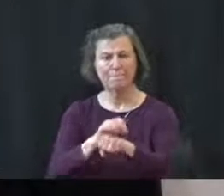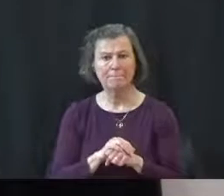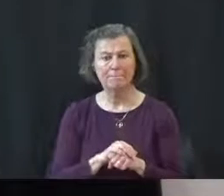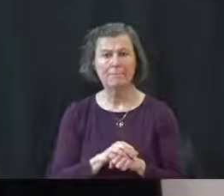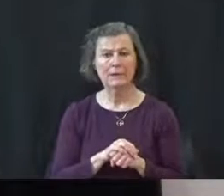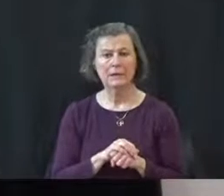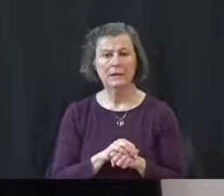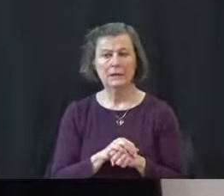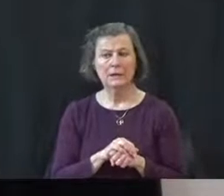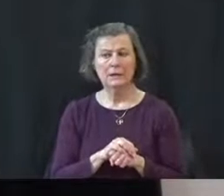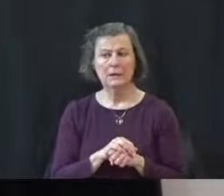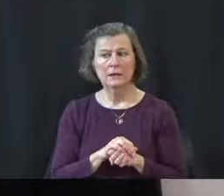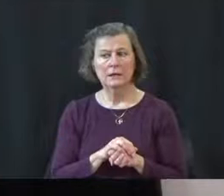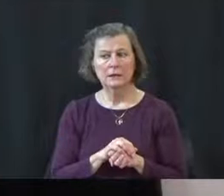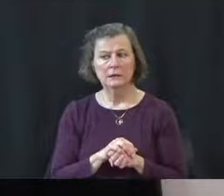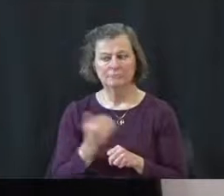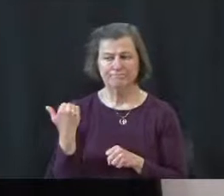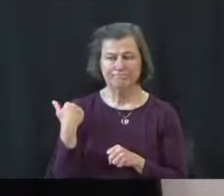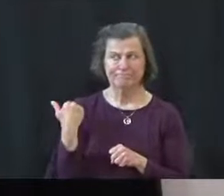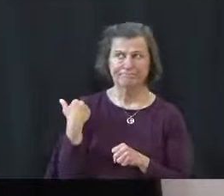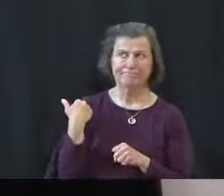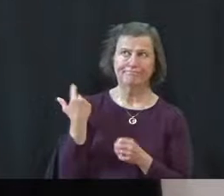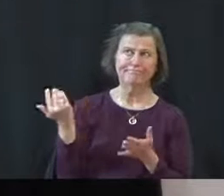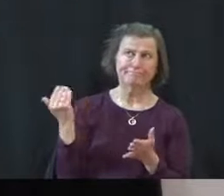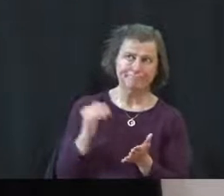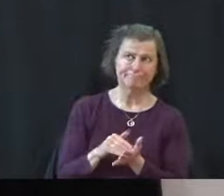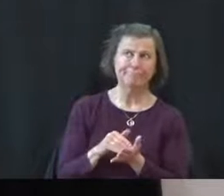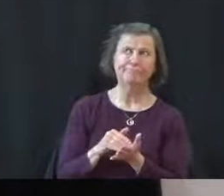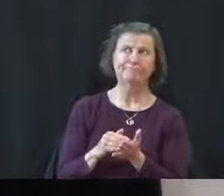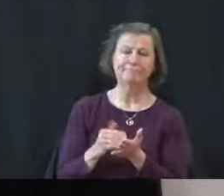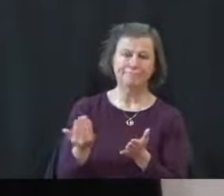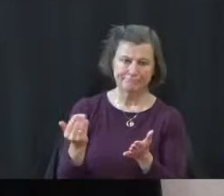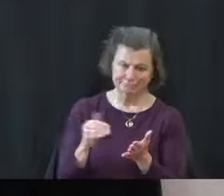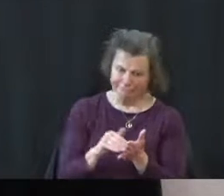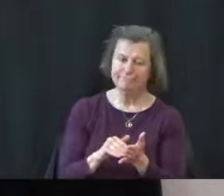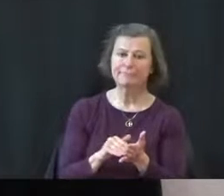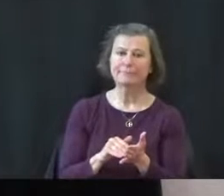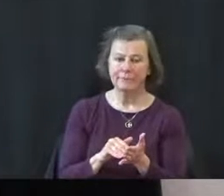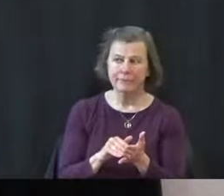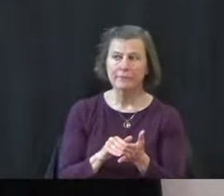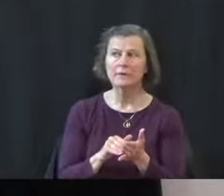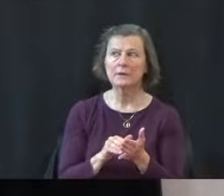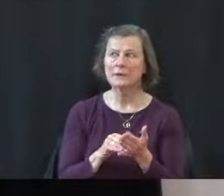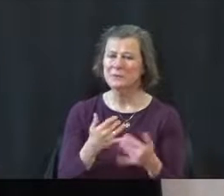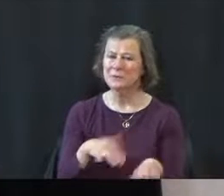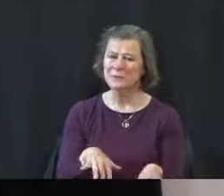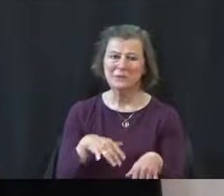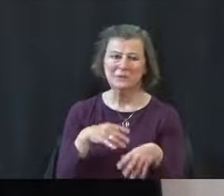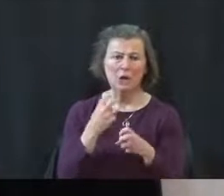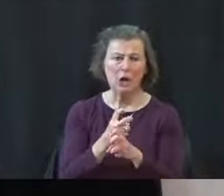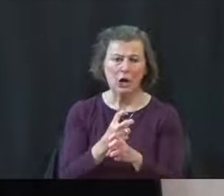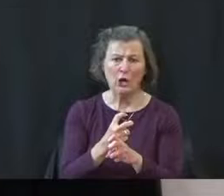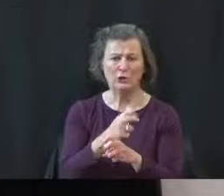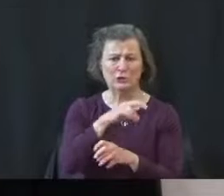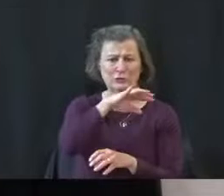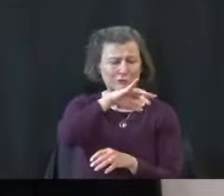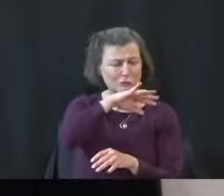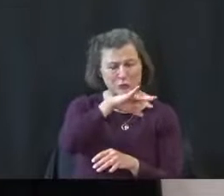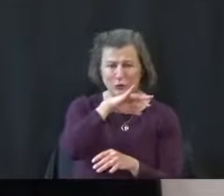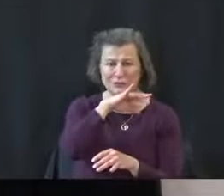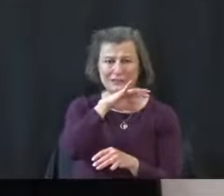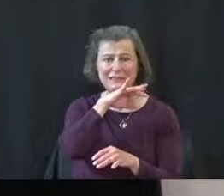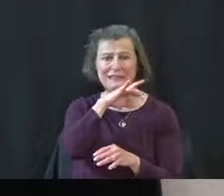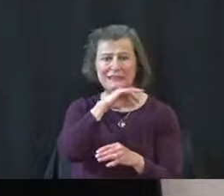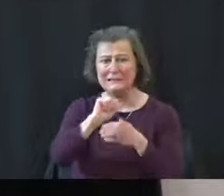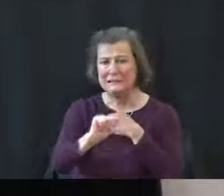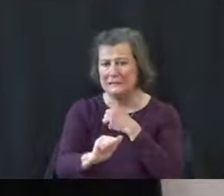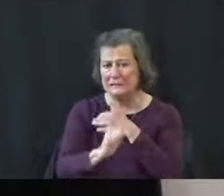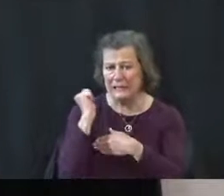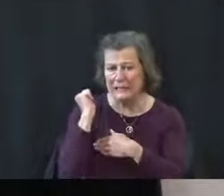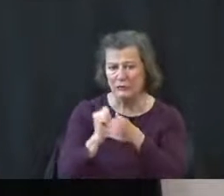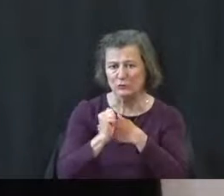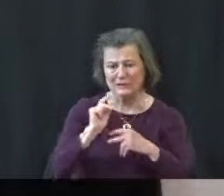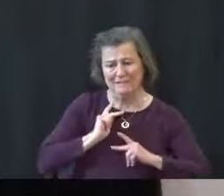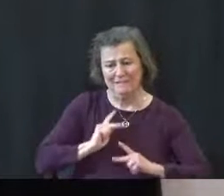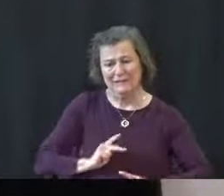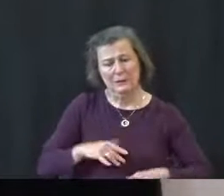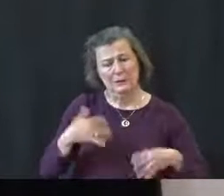and I am reminded again of the hard and the dirty and the dangerous, physically debilitating